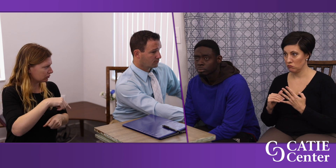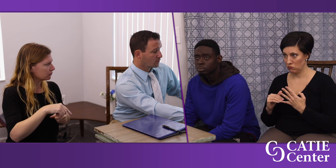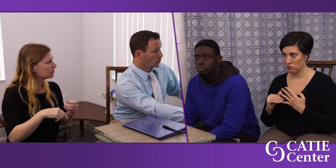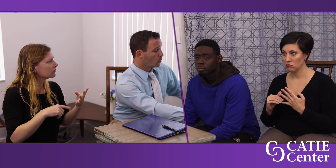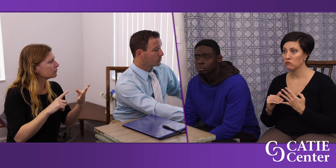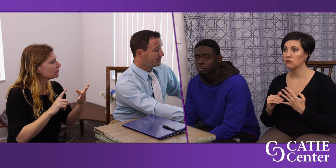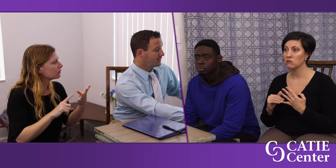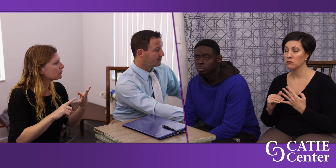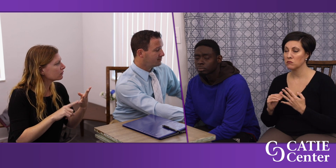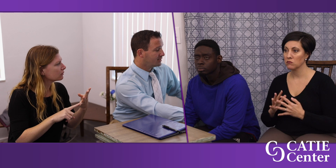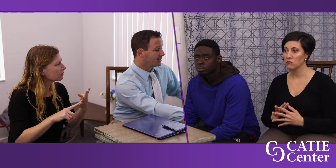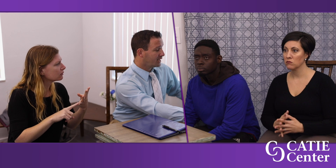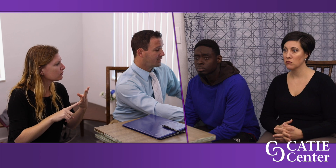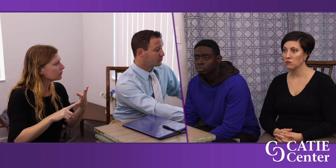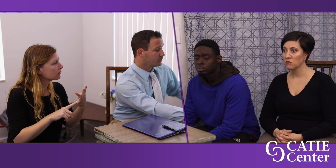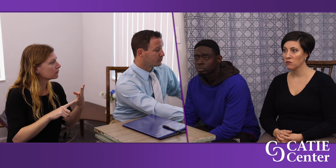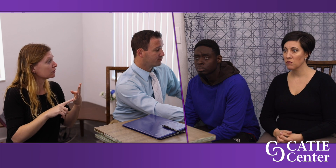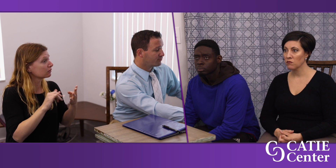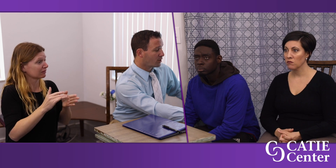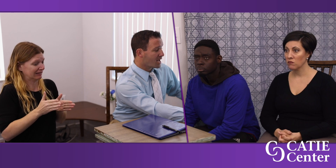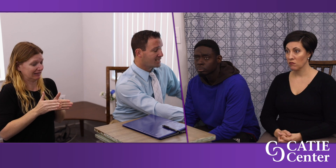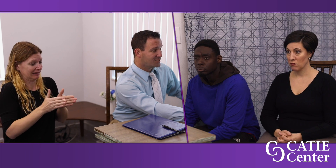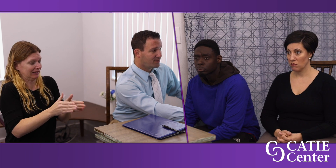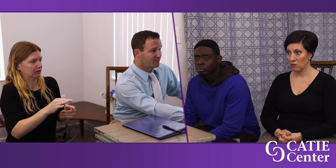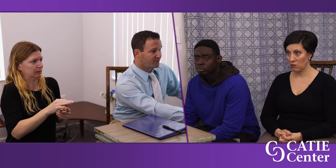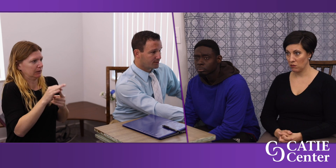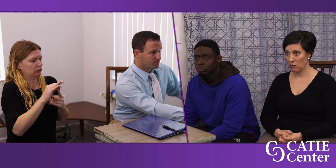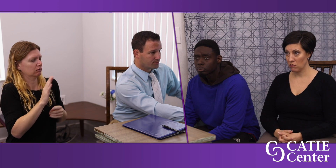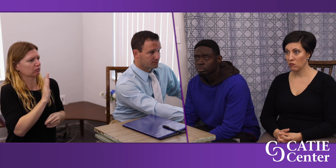Or D) the lane is reserved for high-speed vehicles.